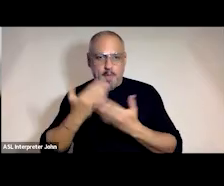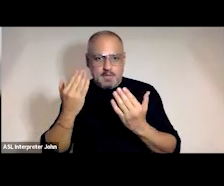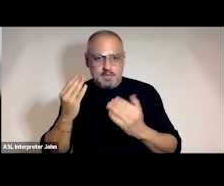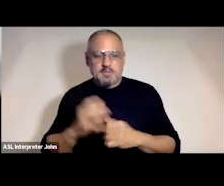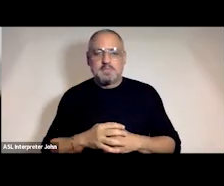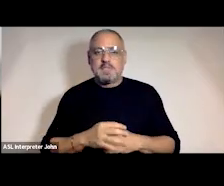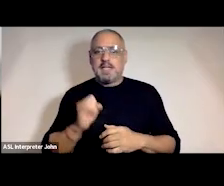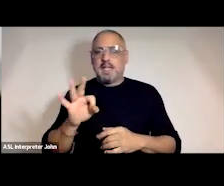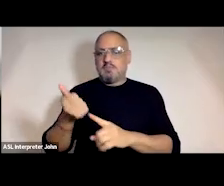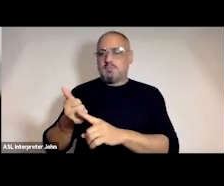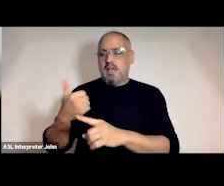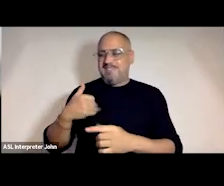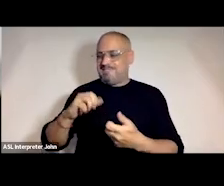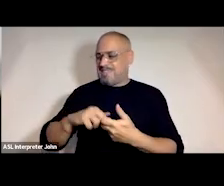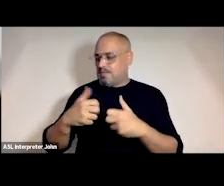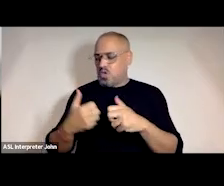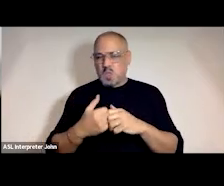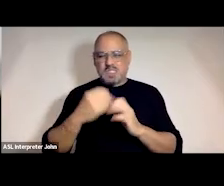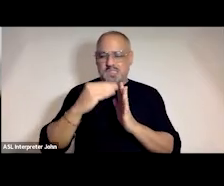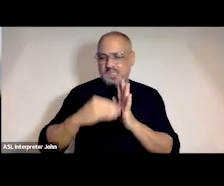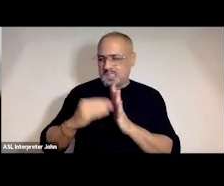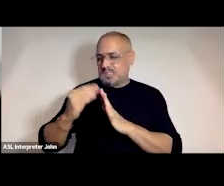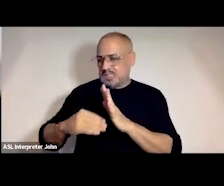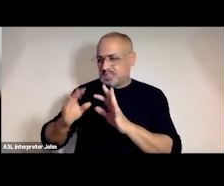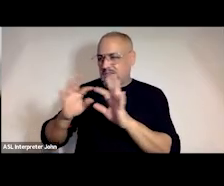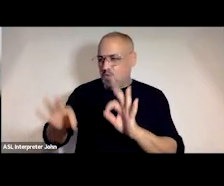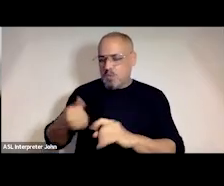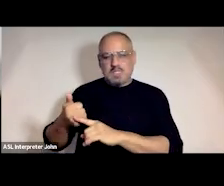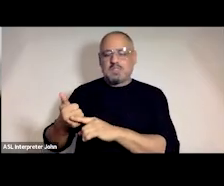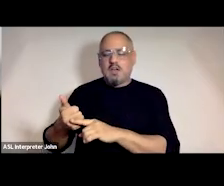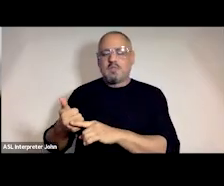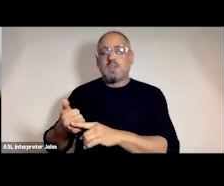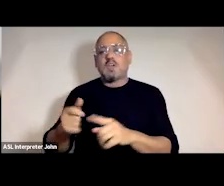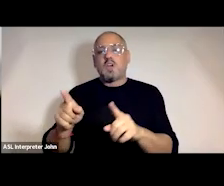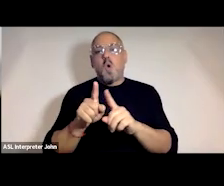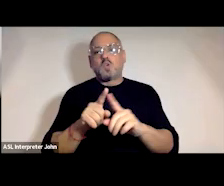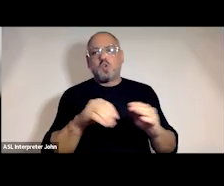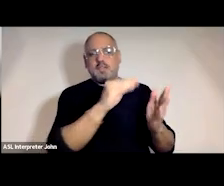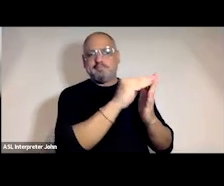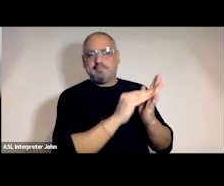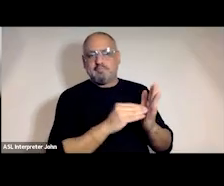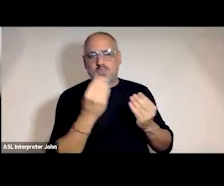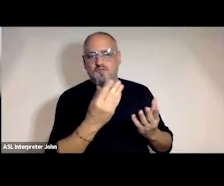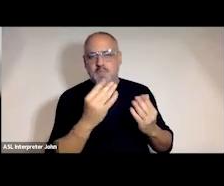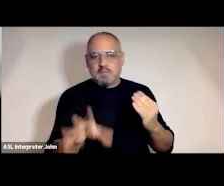and if they've had any difficulties completing the form. You can also provide additional information or clarification